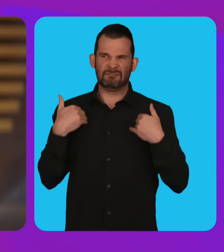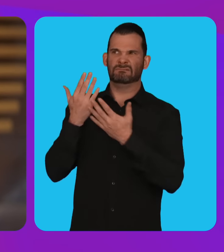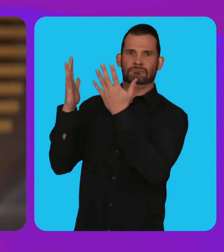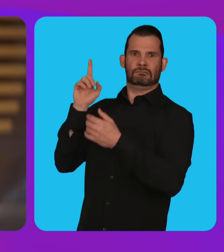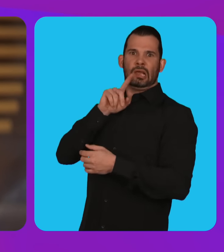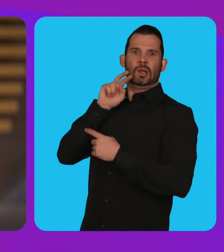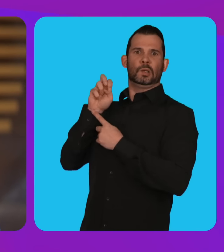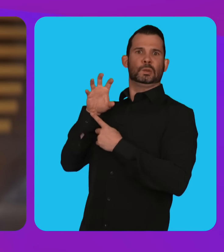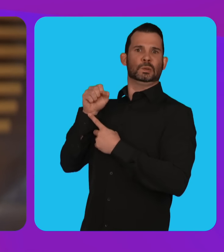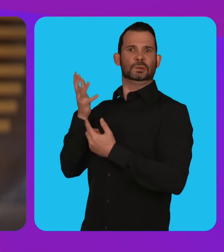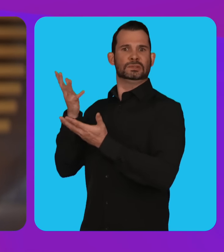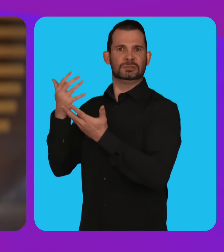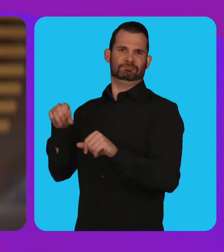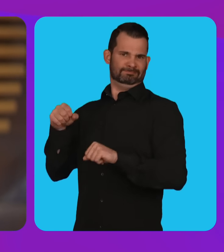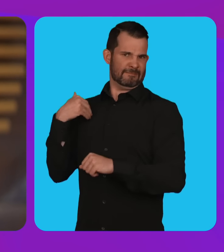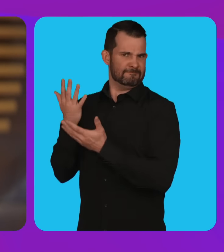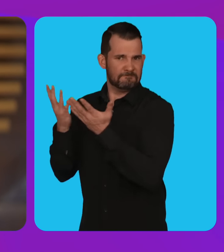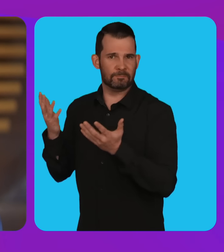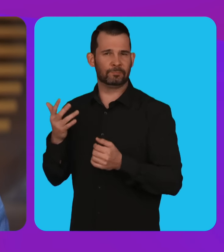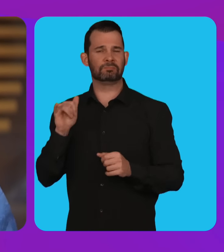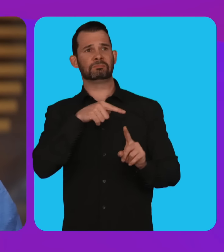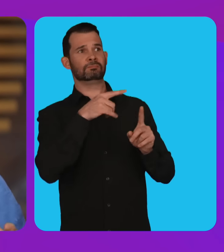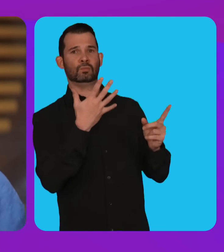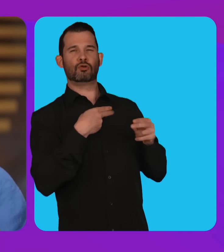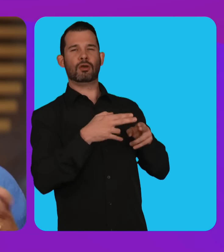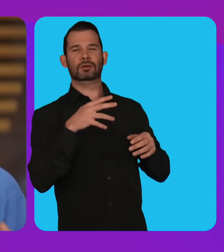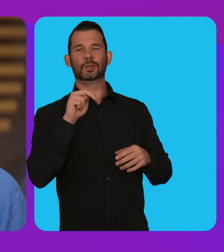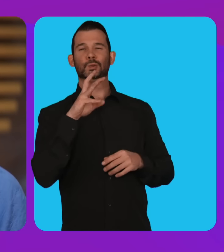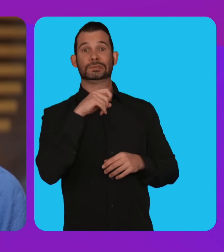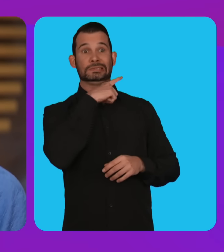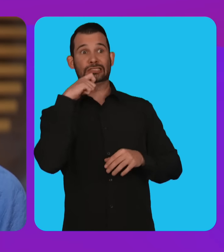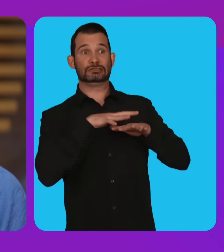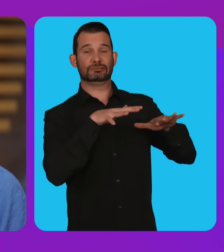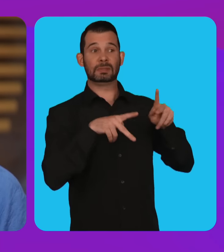We know there's fake news. And in what I call news deserts,